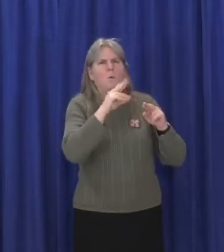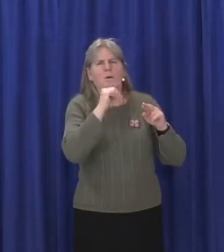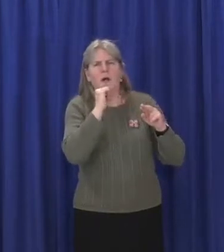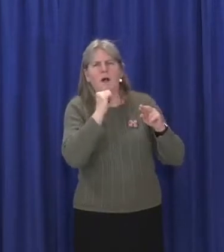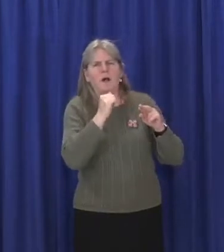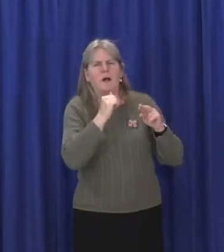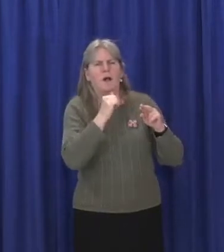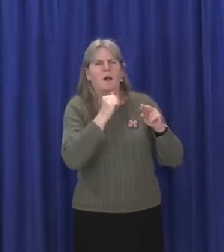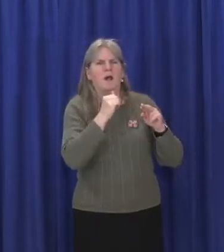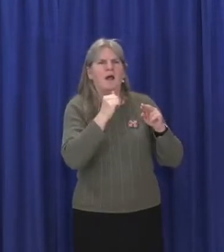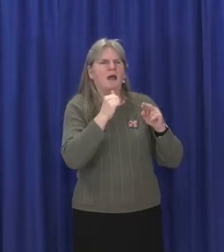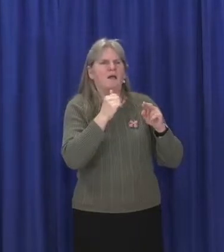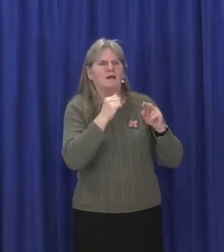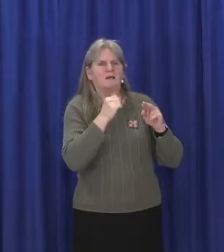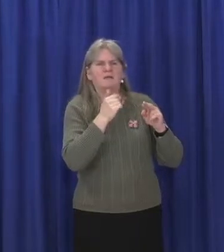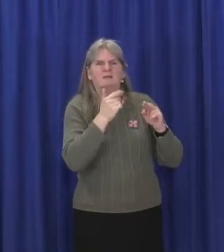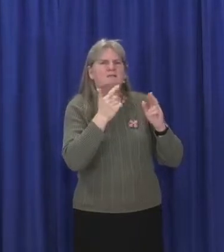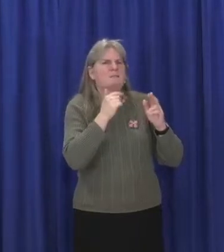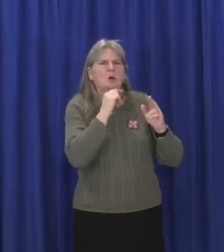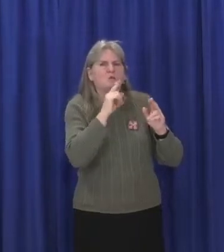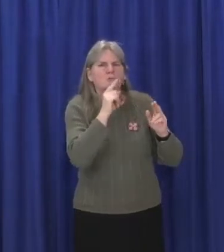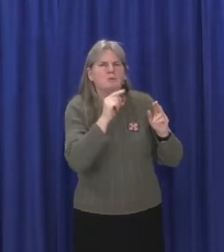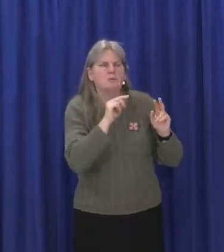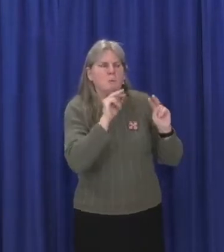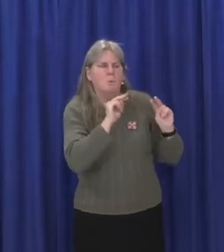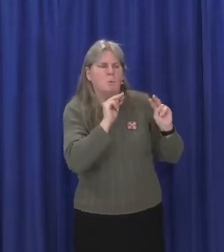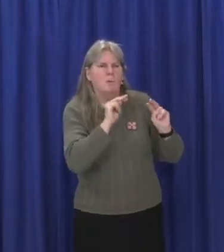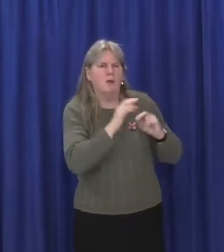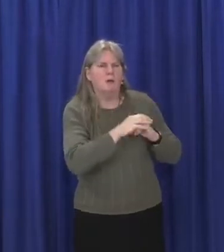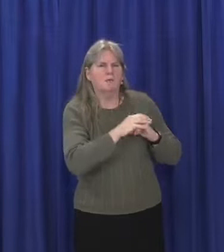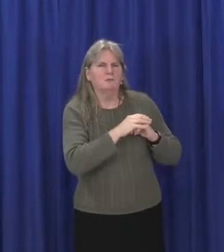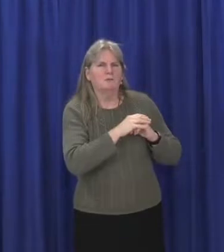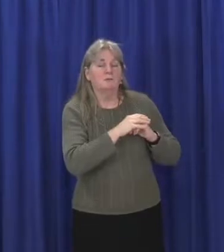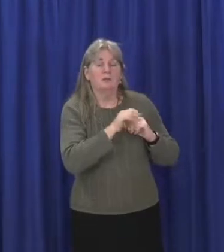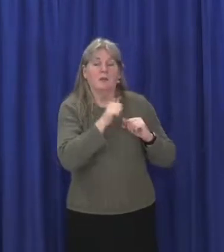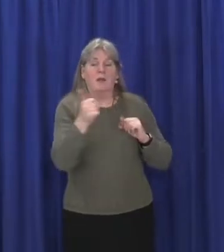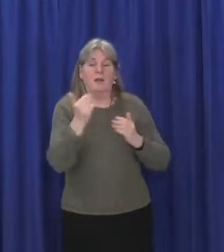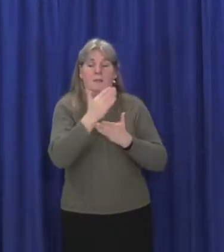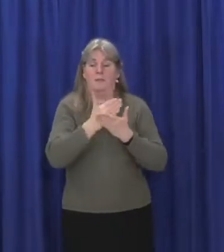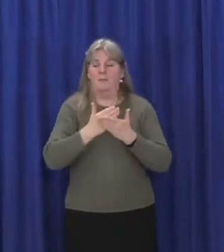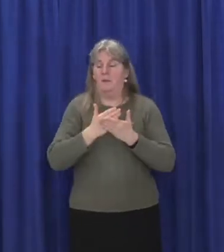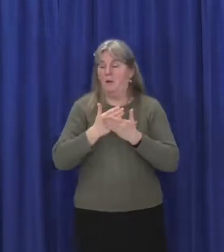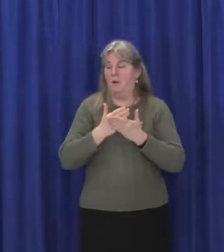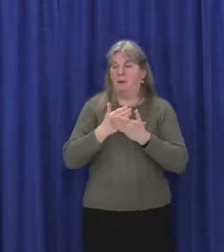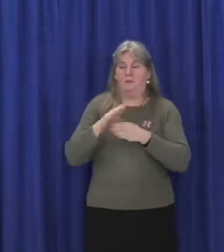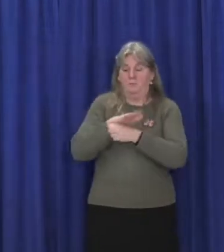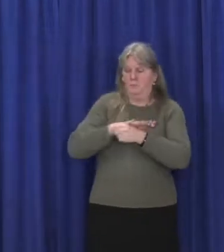hospitalizations very closely. We know from patterns in other jurisdictions, that first we see